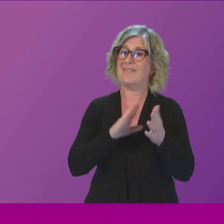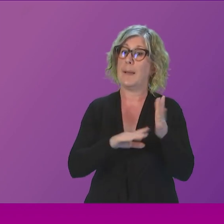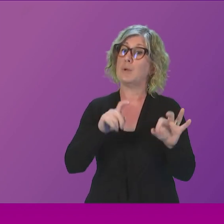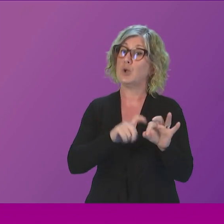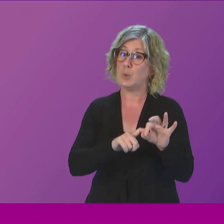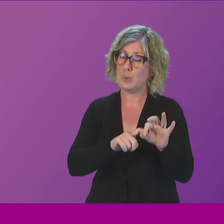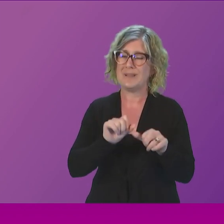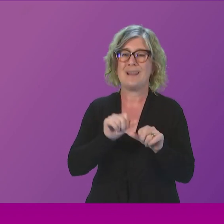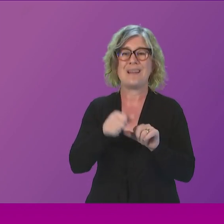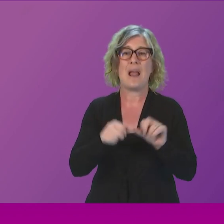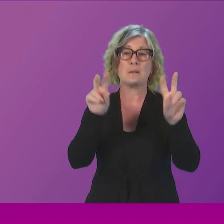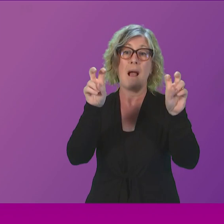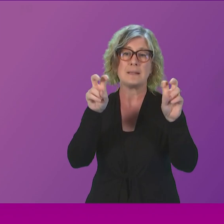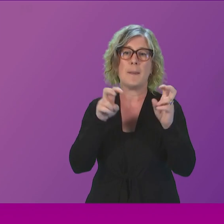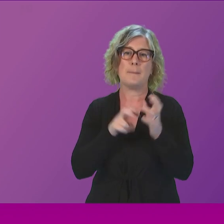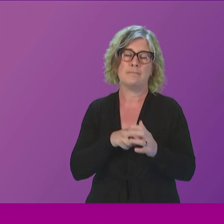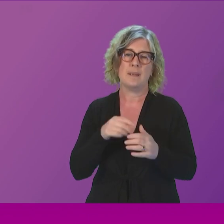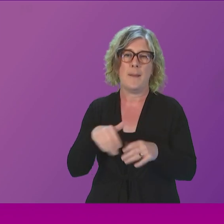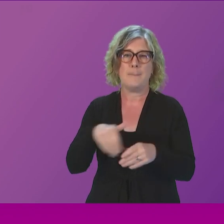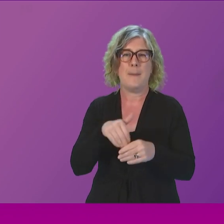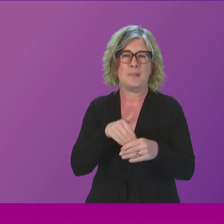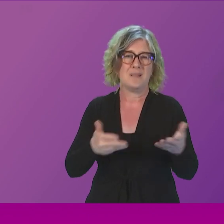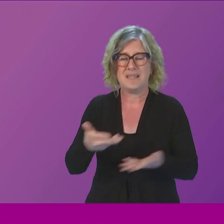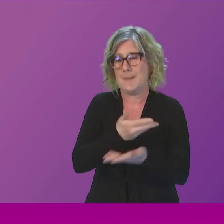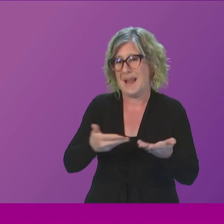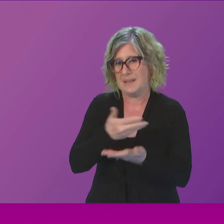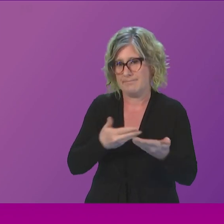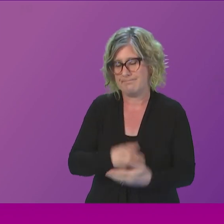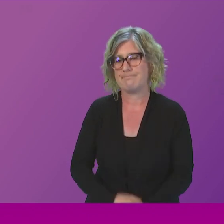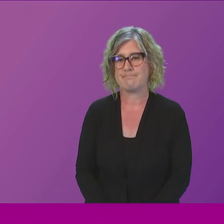The next item of business is a members’ business debate in the name of Emma Harper.